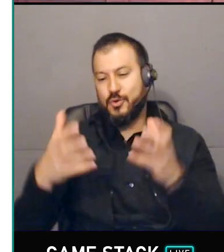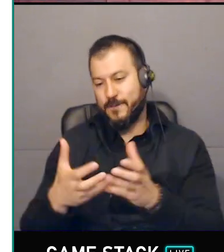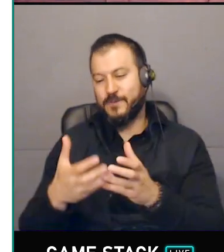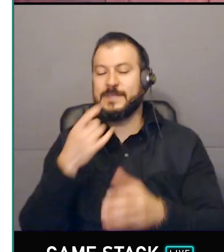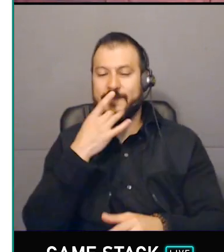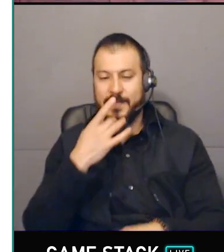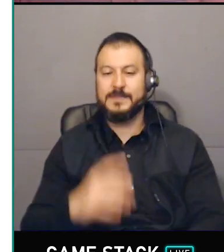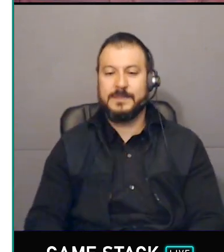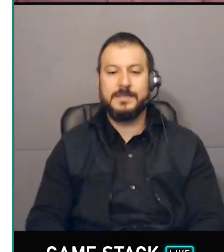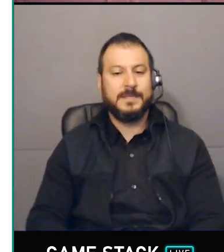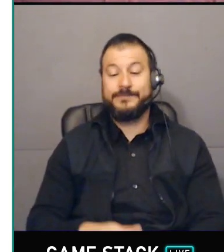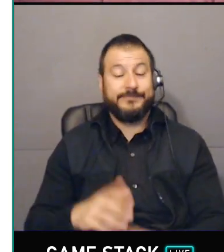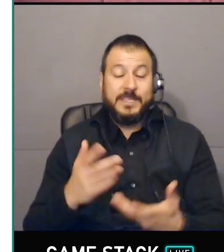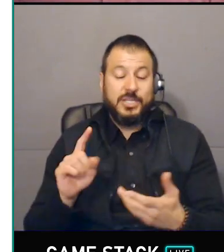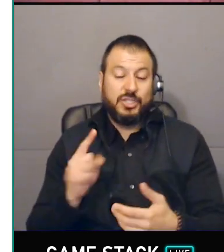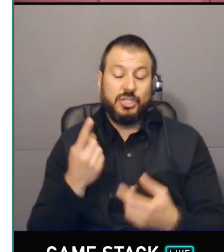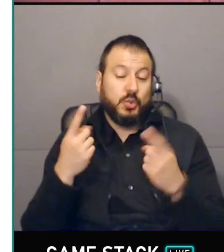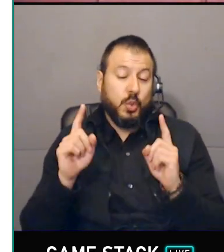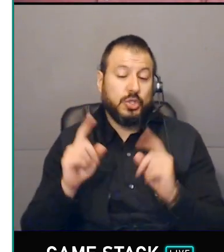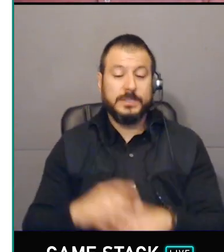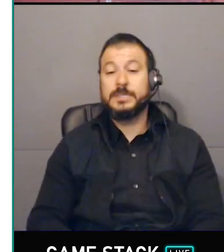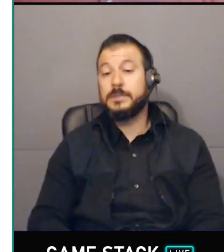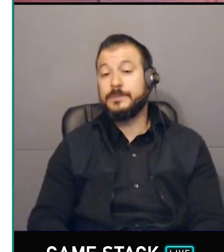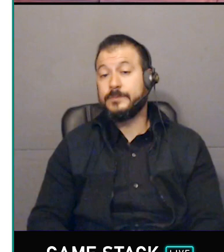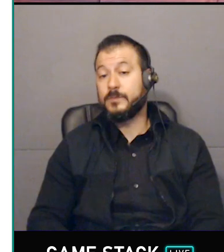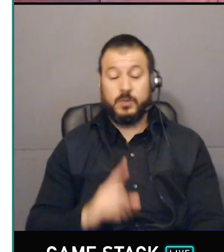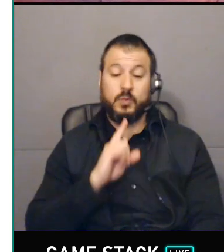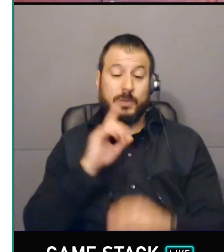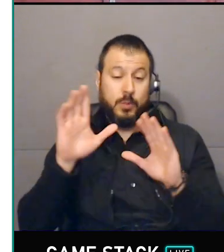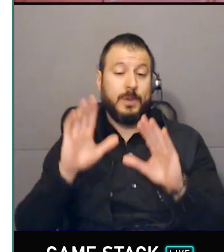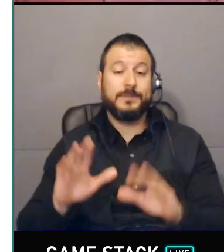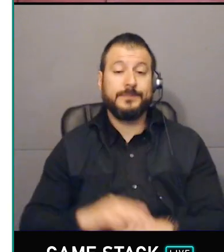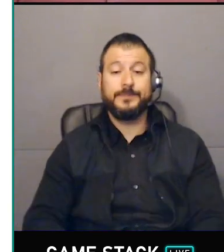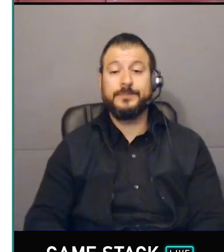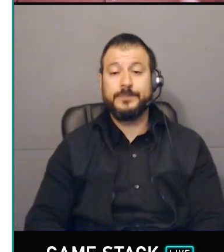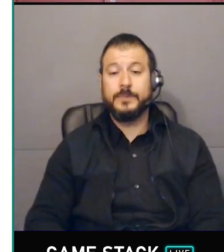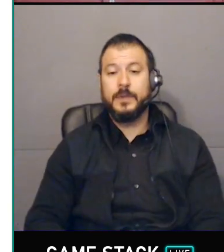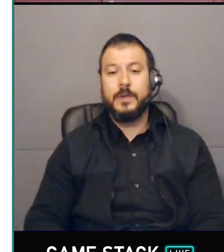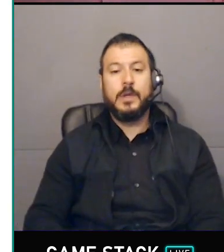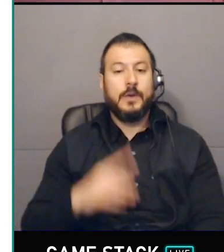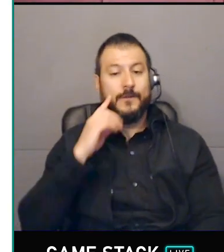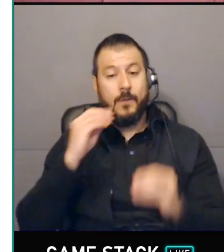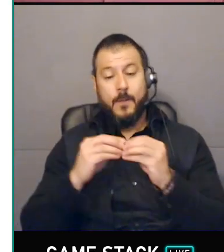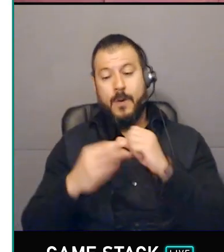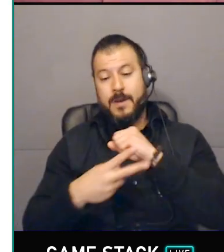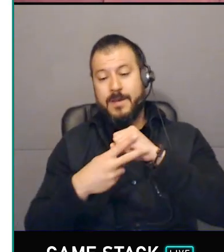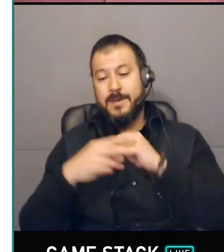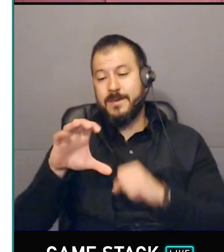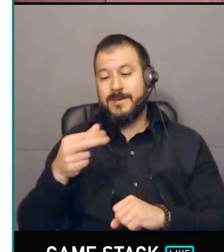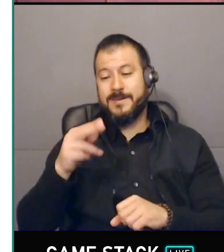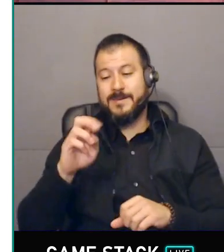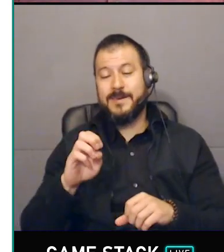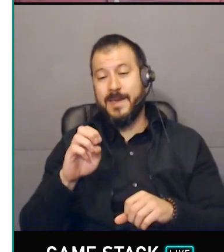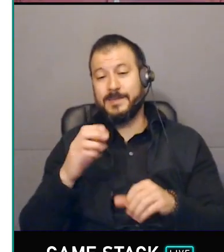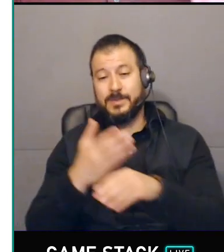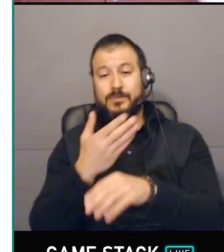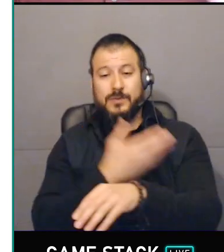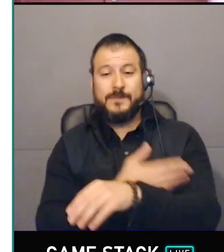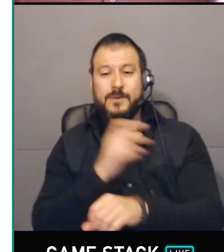And it just works. It's really great. For further cash improvement, you can actually select your pools